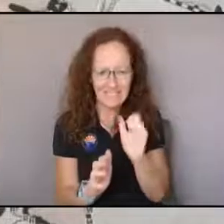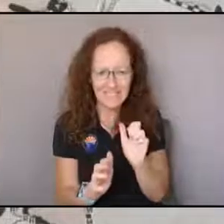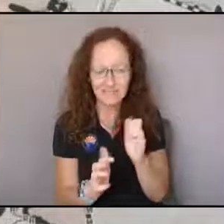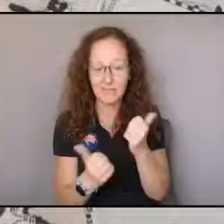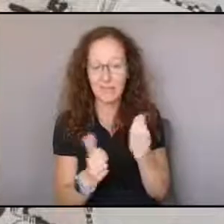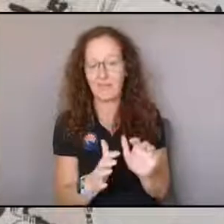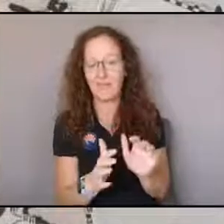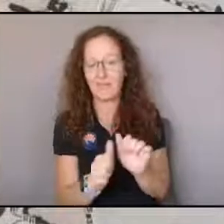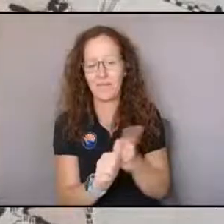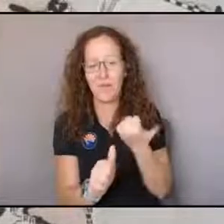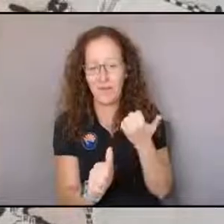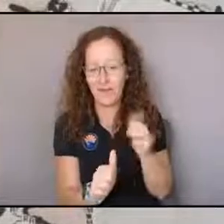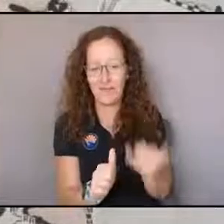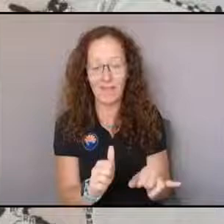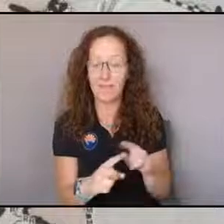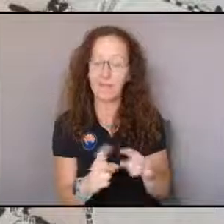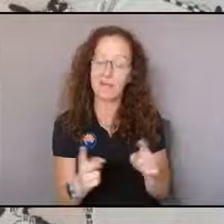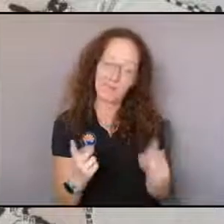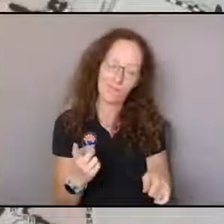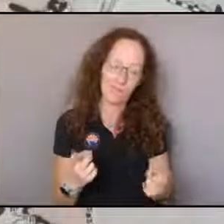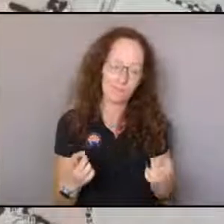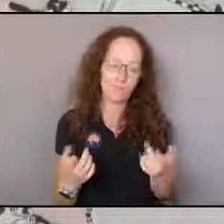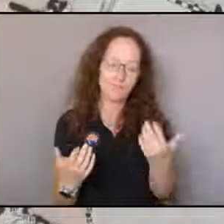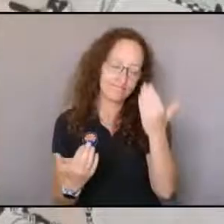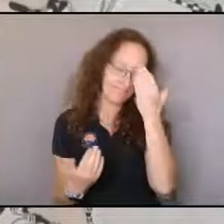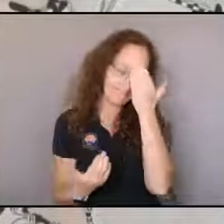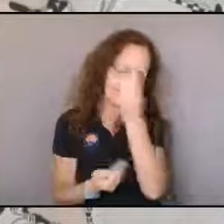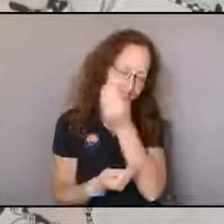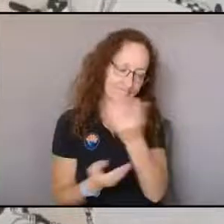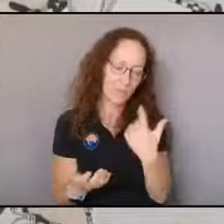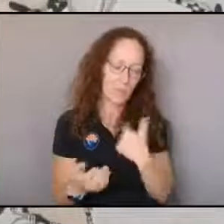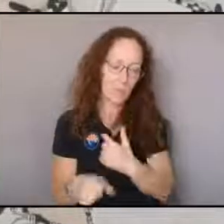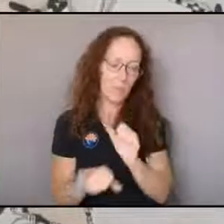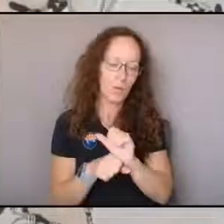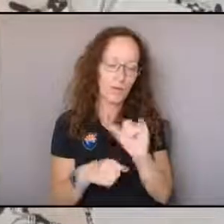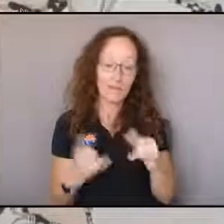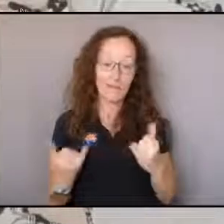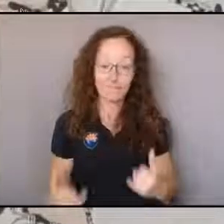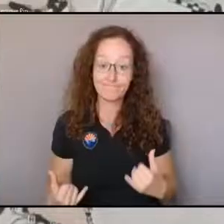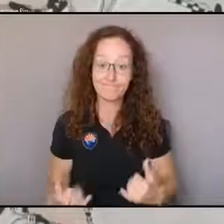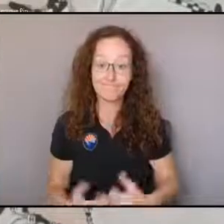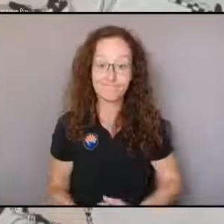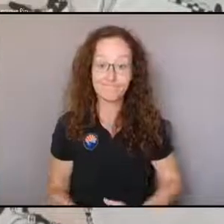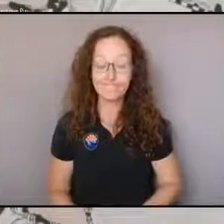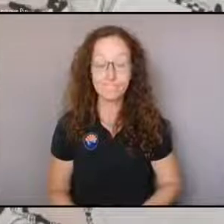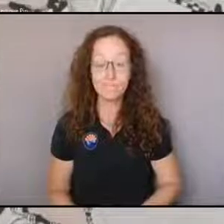CASE WE HAVE TO DO IT. JUST BE AWARE AND KNOW WE ARE WORKING ON THAT AS WE